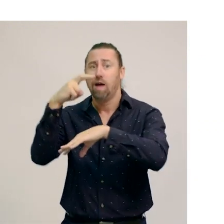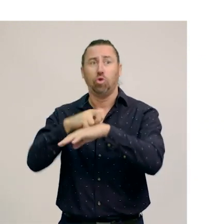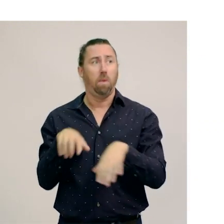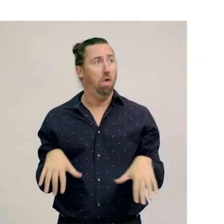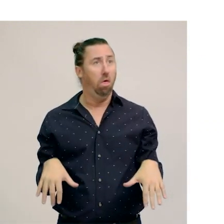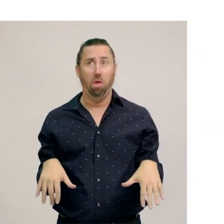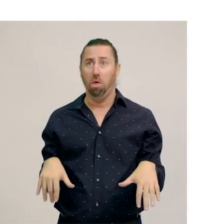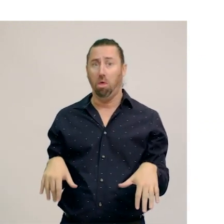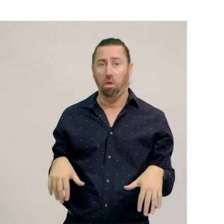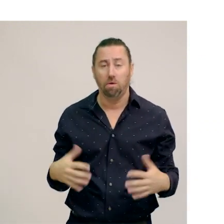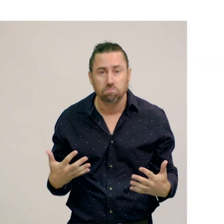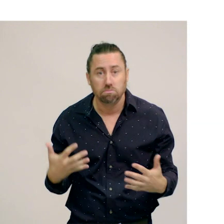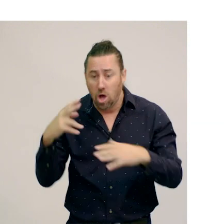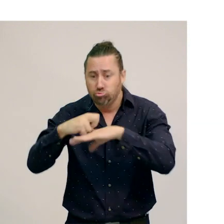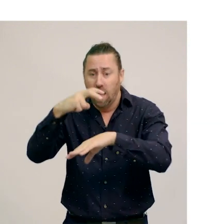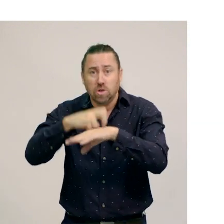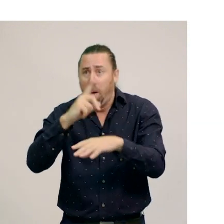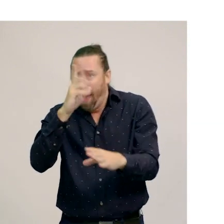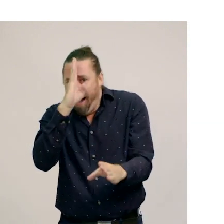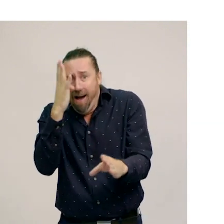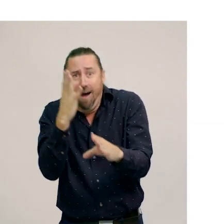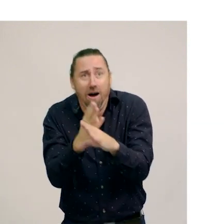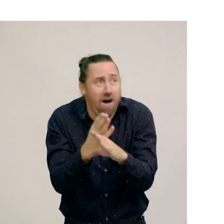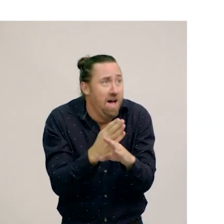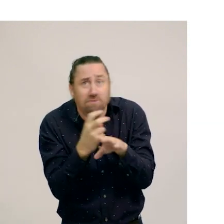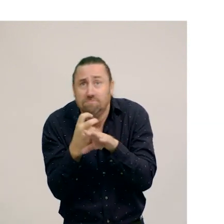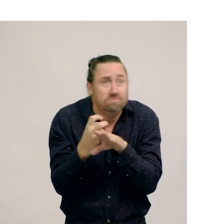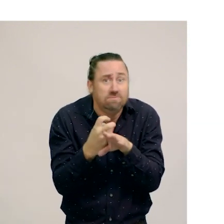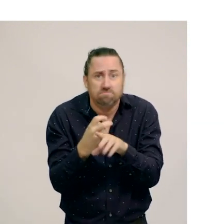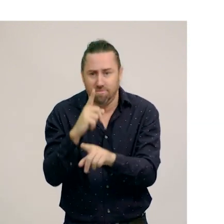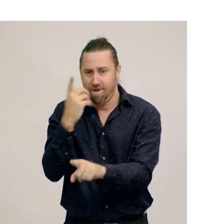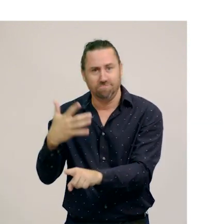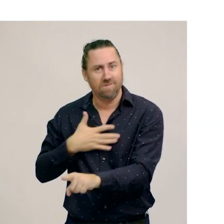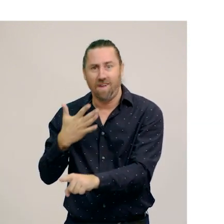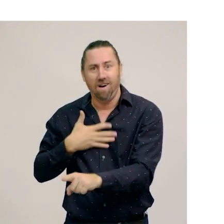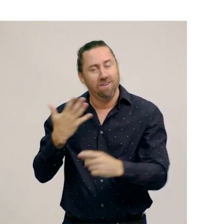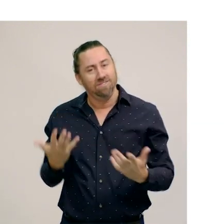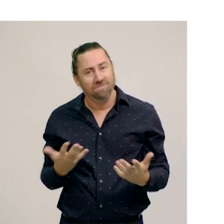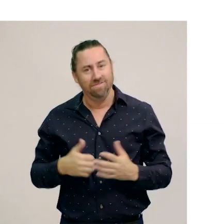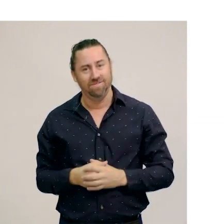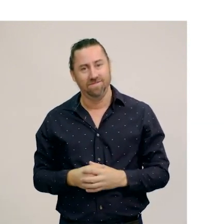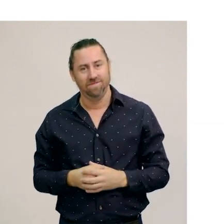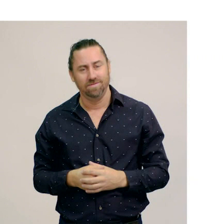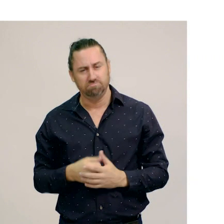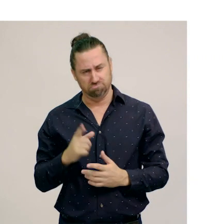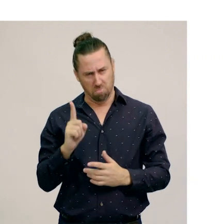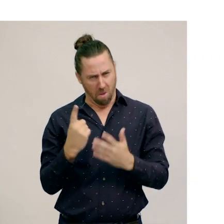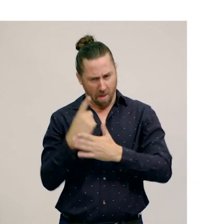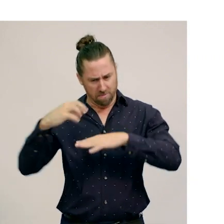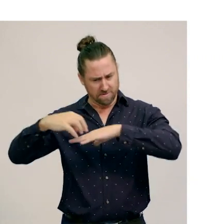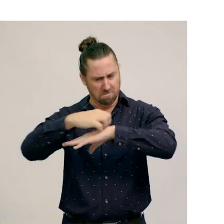If the grasshoppers don’t have enough shelter and food from the grass, they cannot survive. What do you think will happen to our spiders,